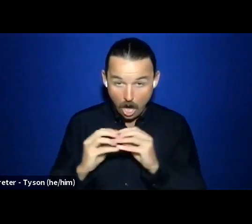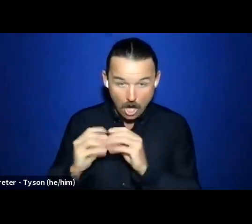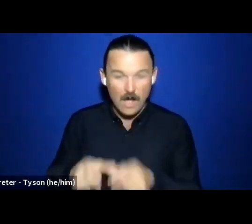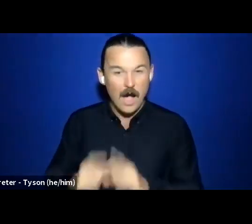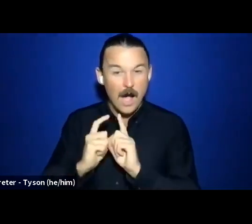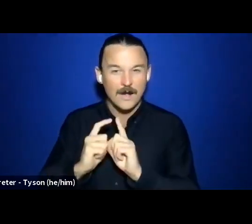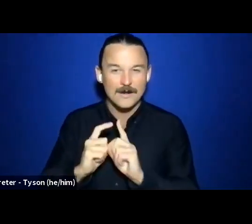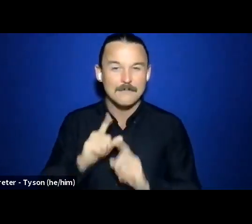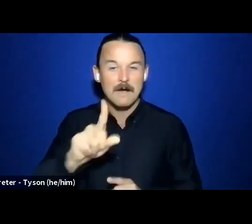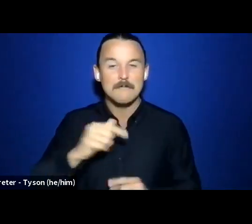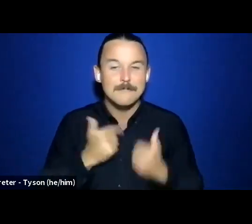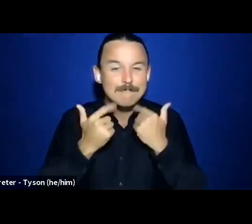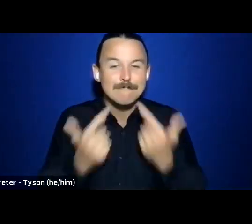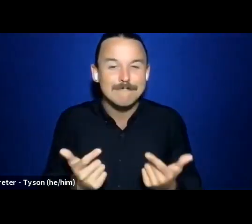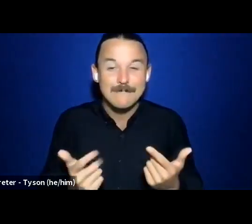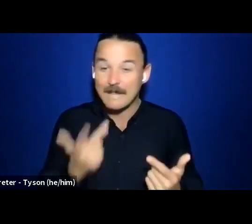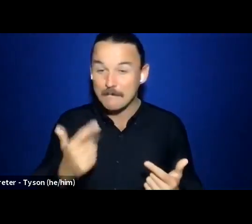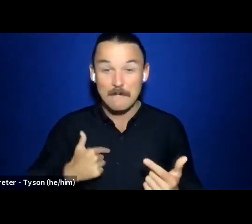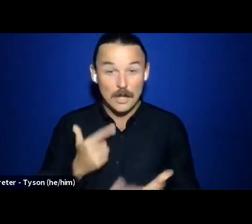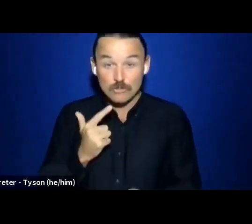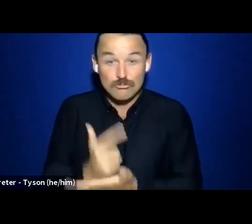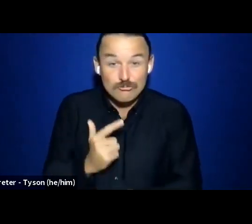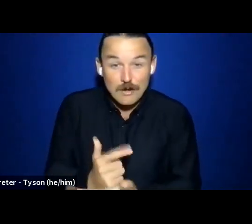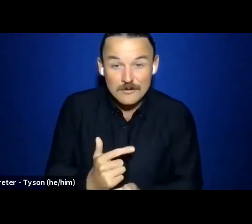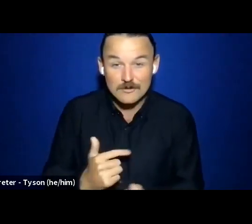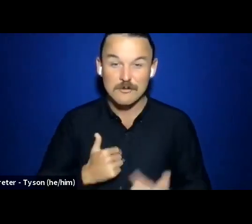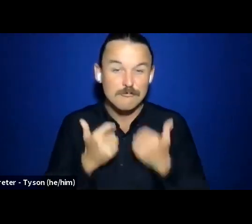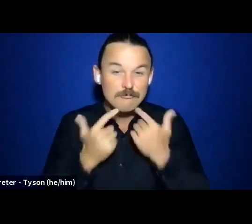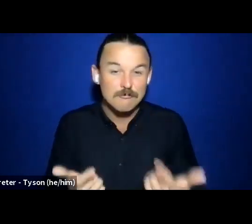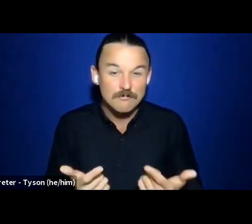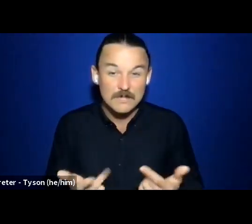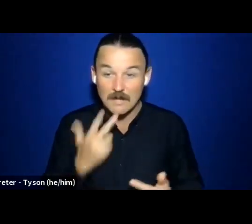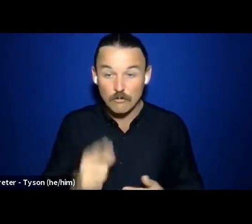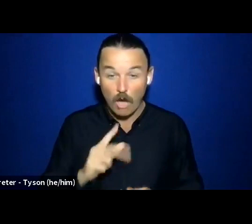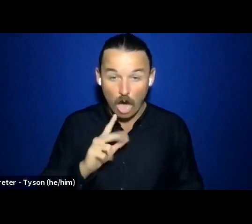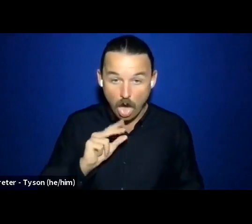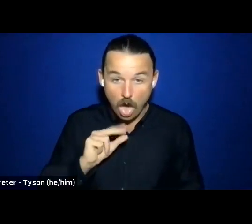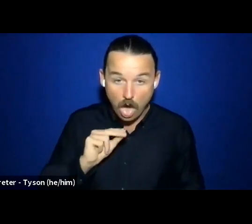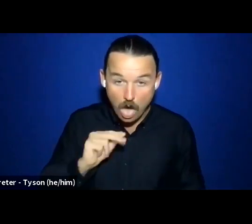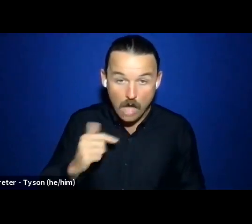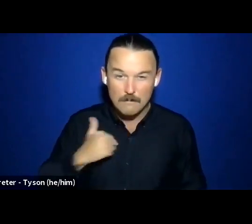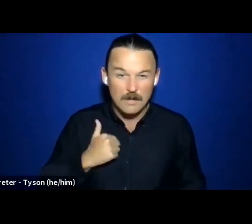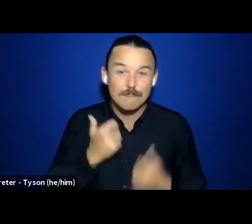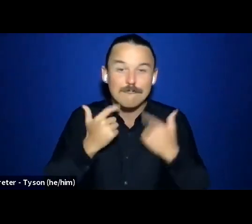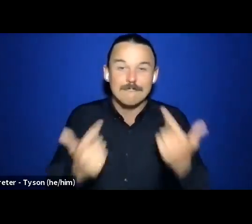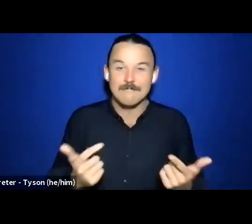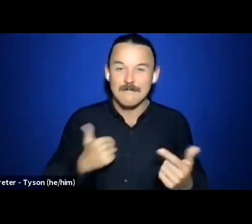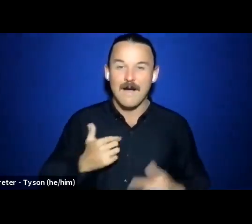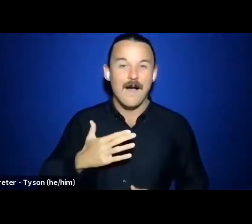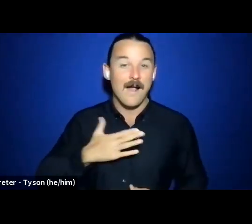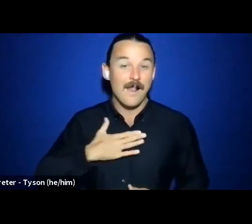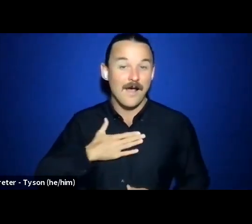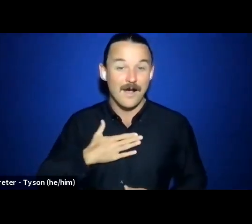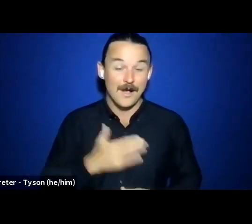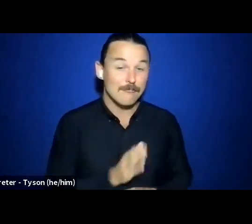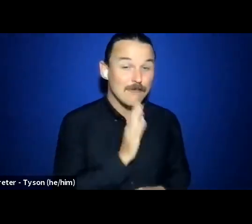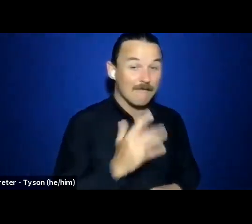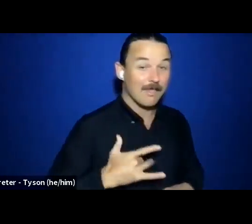mouth. thful, but I don't thful, but I don't mind being too much, and I don't mind being. a mouth mouthful. I enjoy being a mouth I enjoy being a mouthful, both